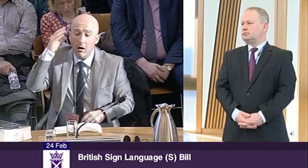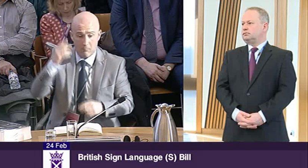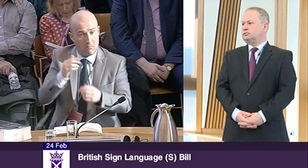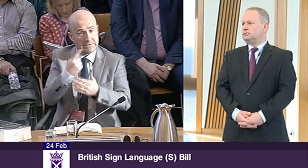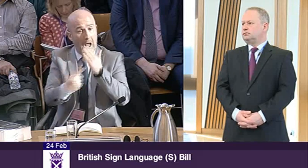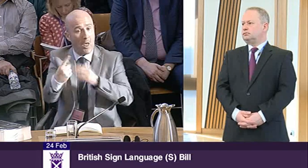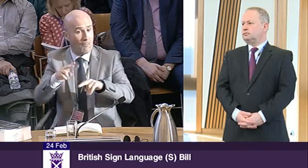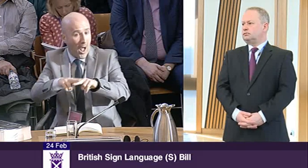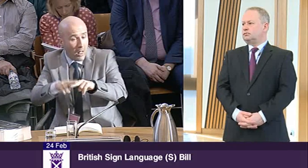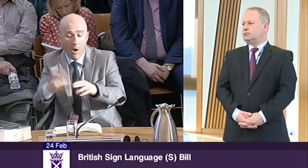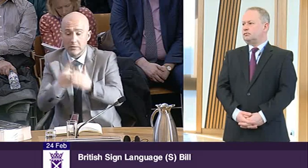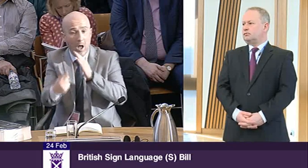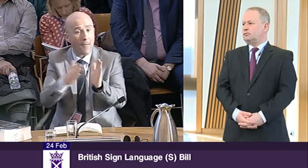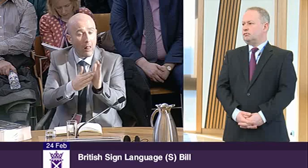and often depression.